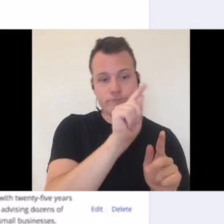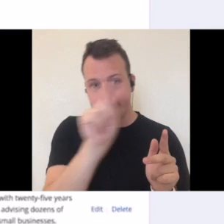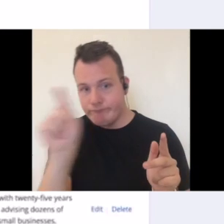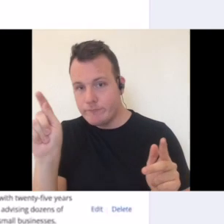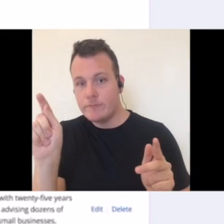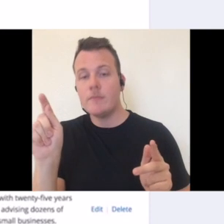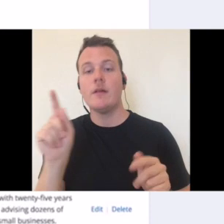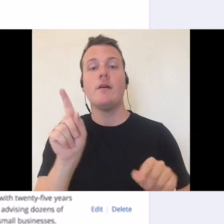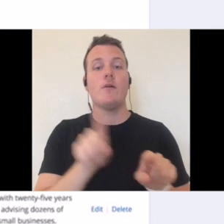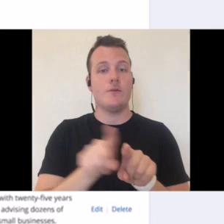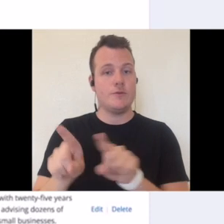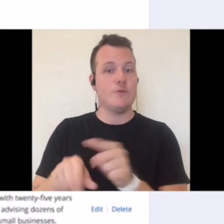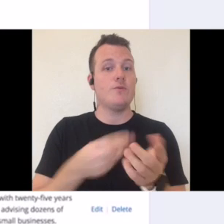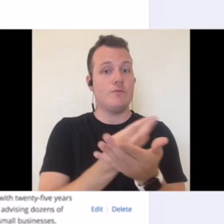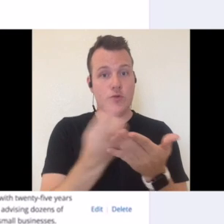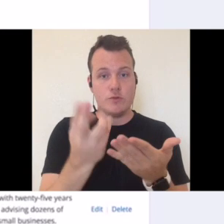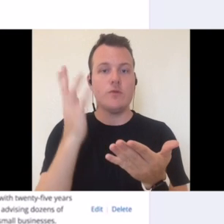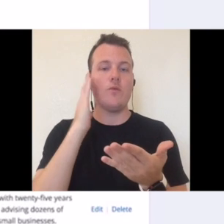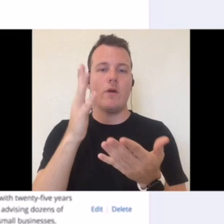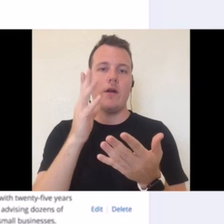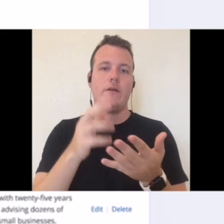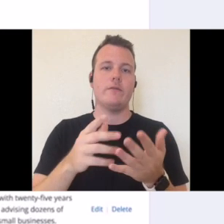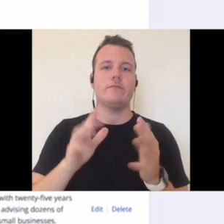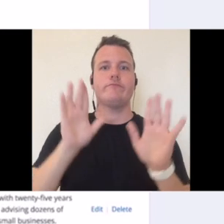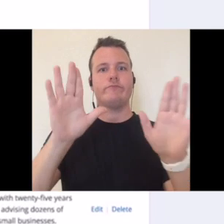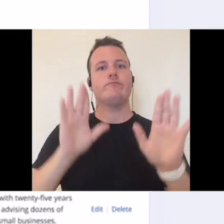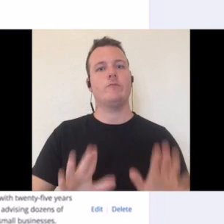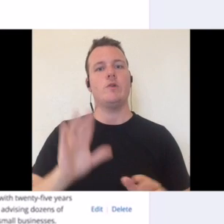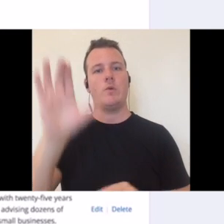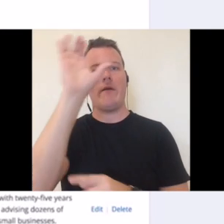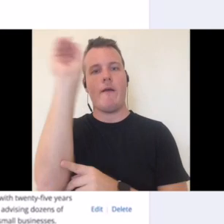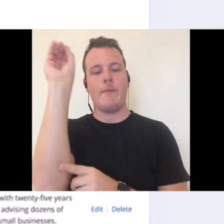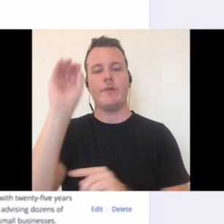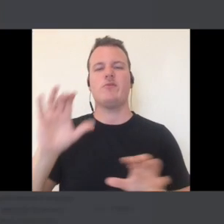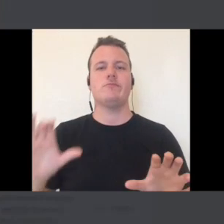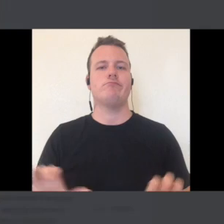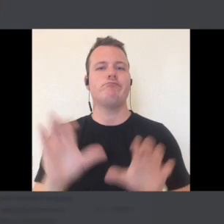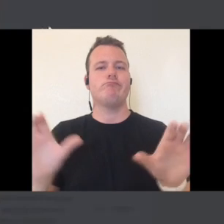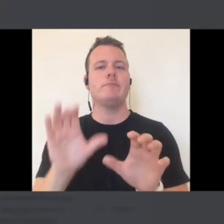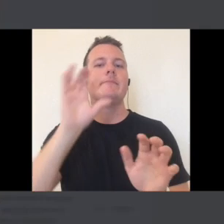people and the resources that are going to make your company great. And to dress